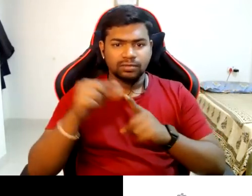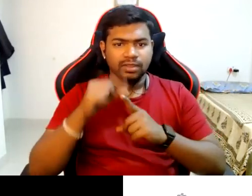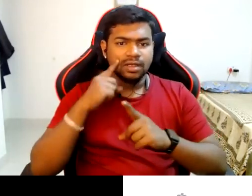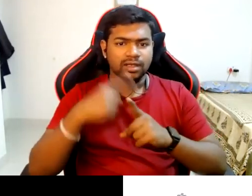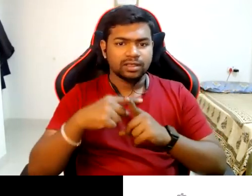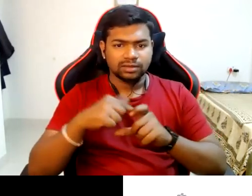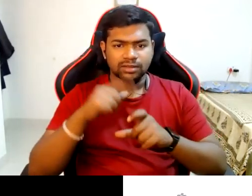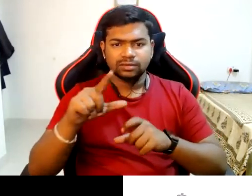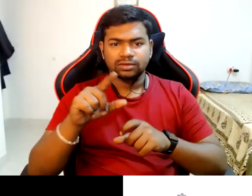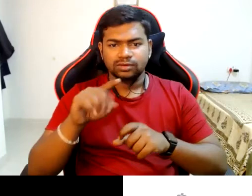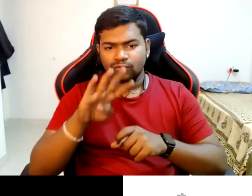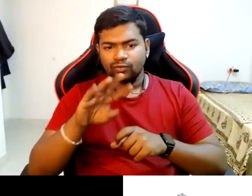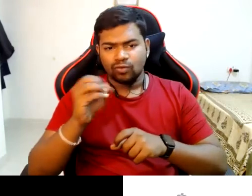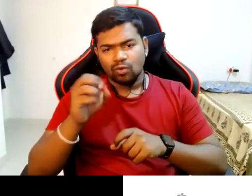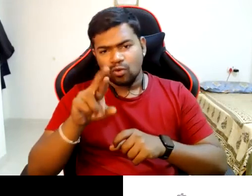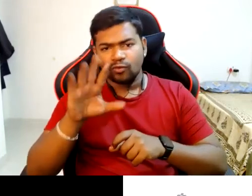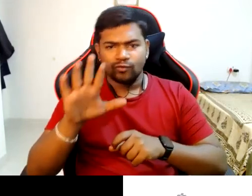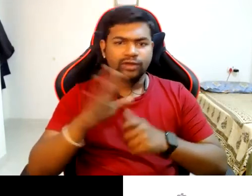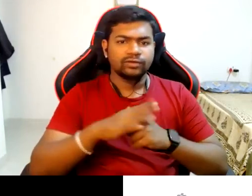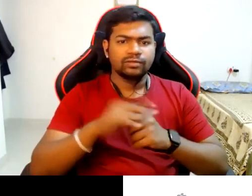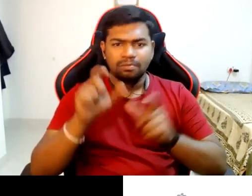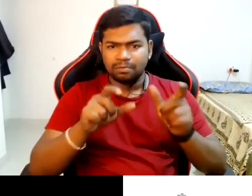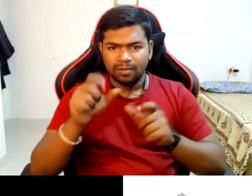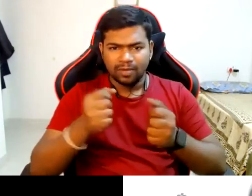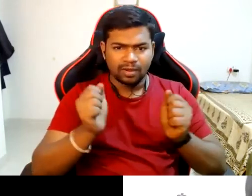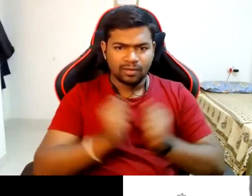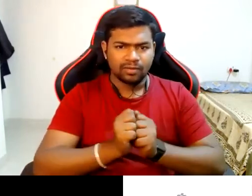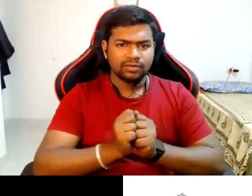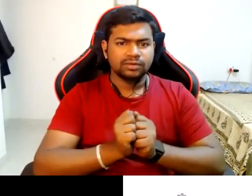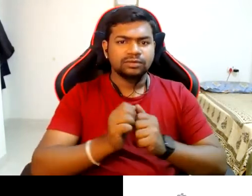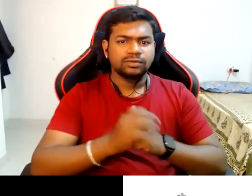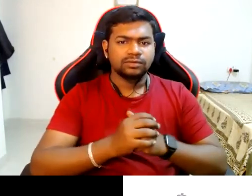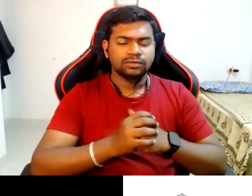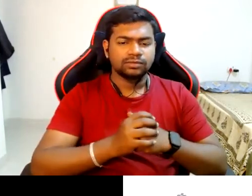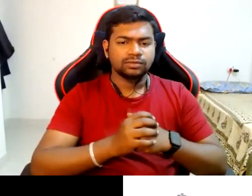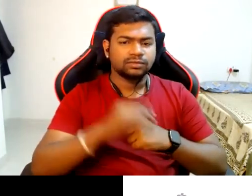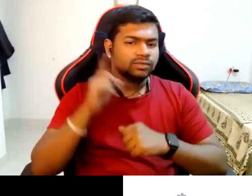phone for people with hearing impairment. Google is awesome when it comes to Accessibility.